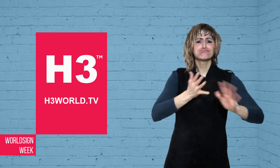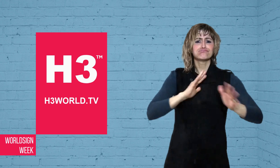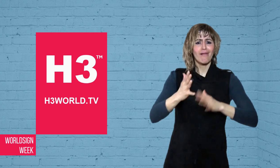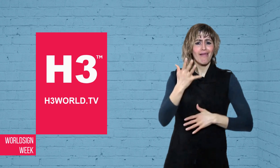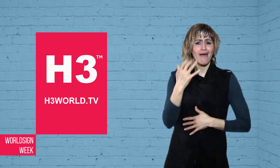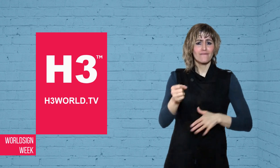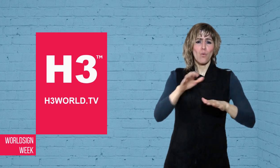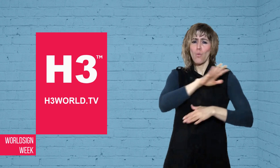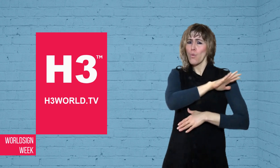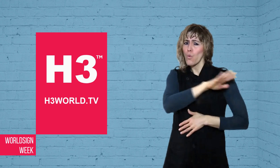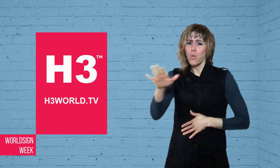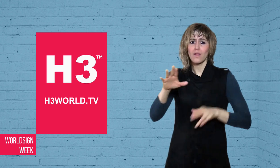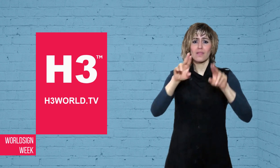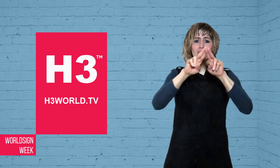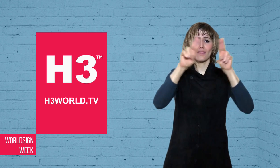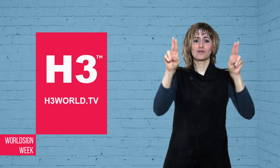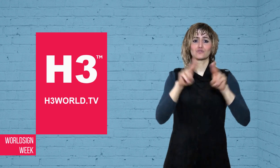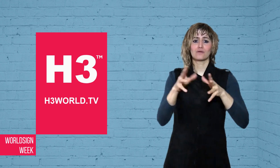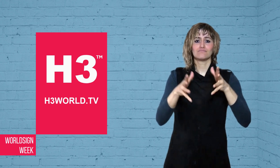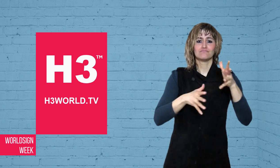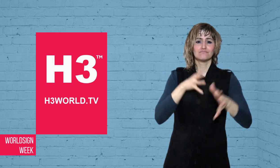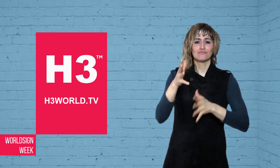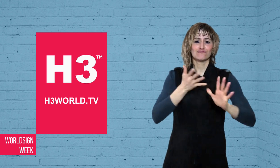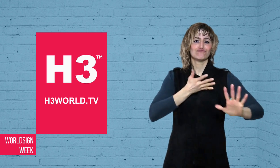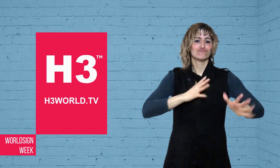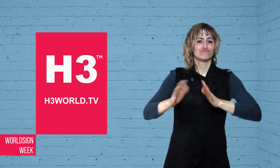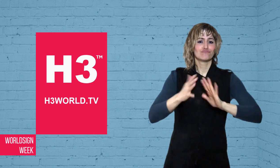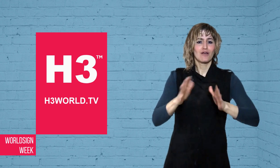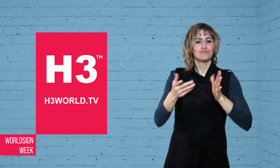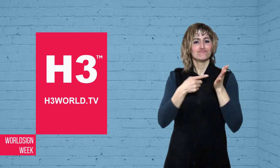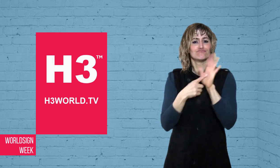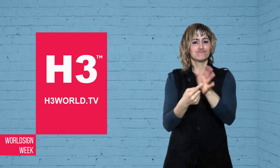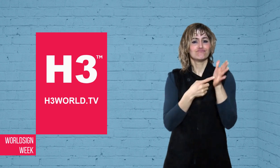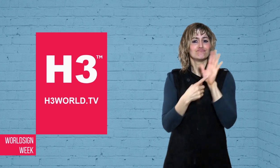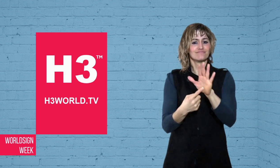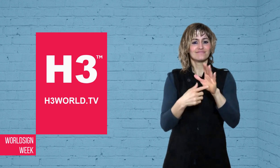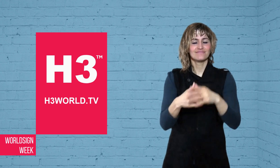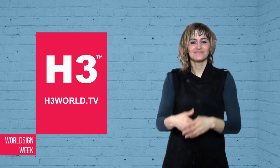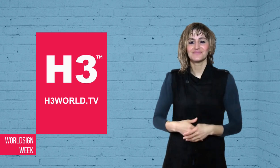all in International Sign.